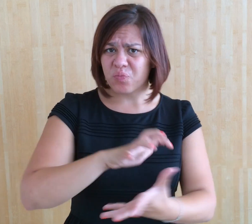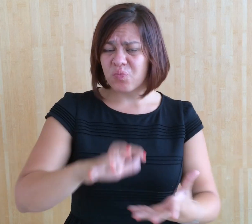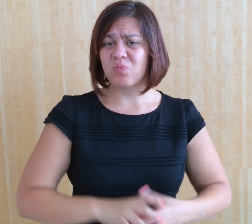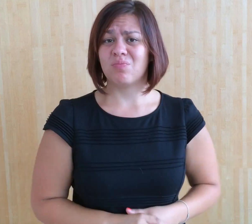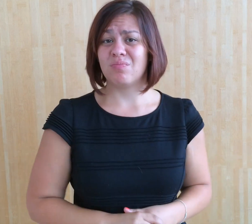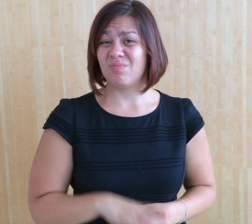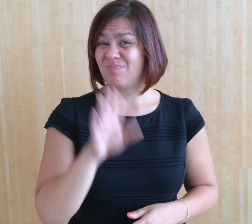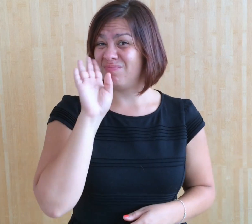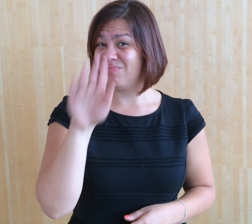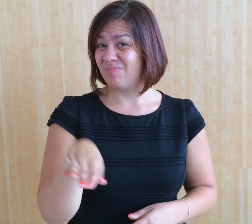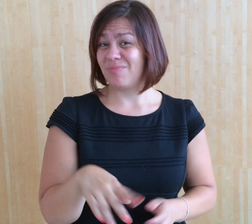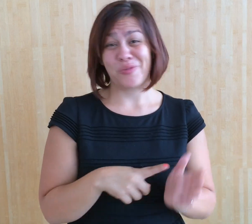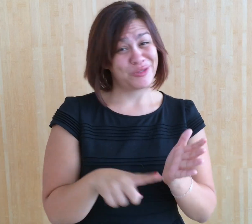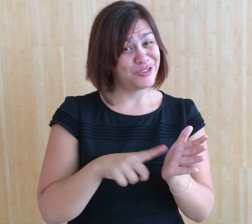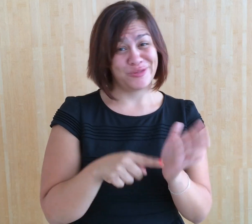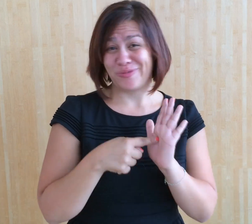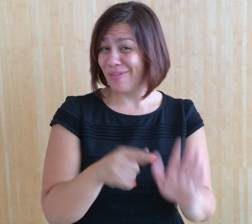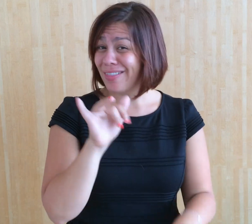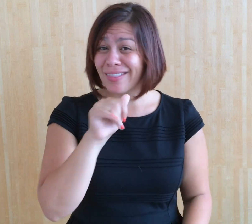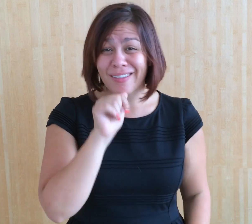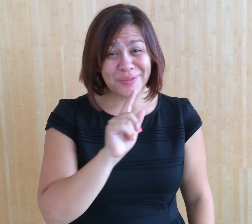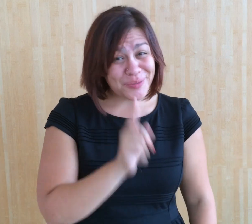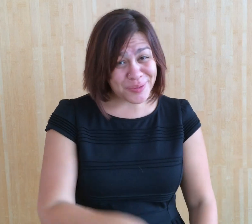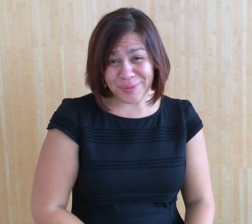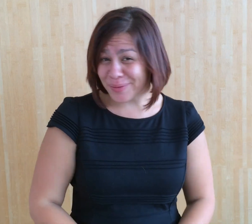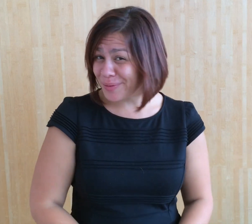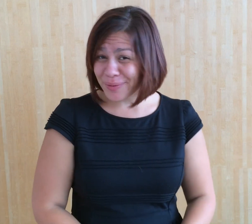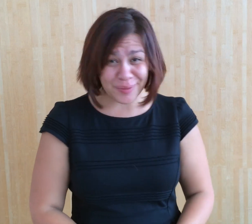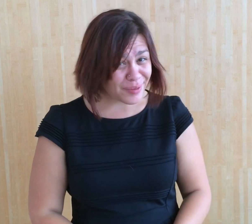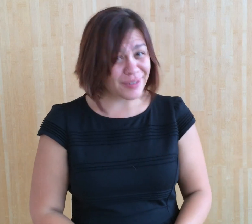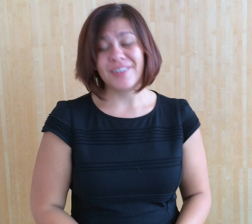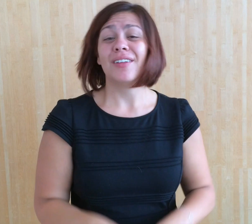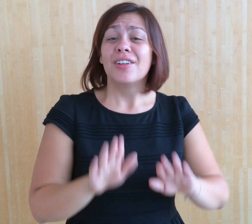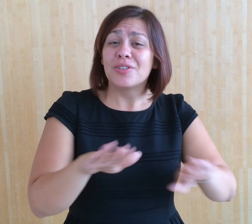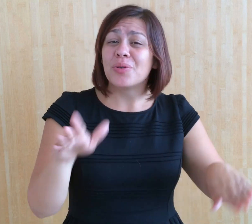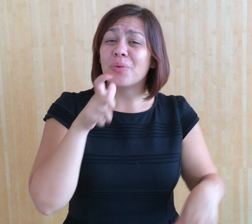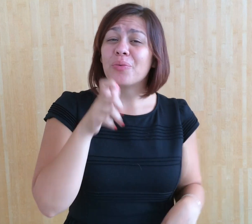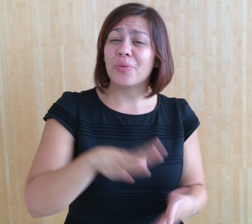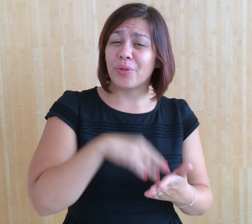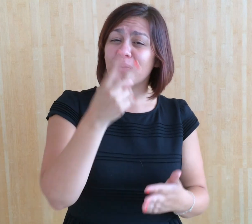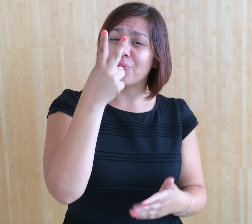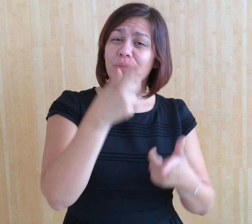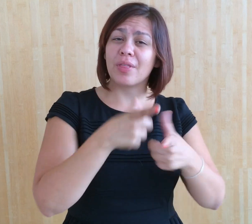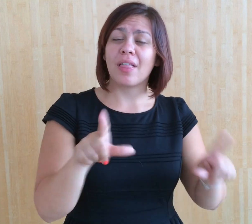Research shows this is not true. Children who learn two languages show faster processing.